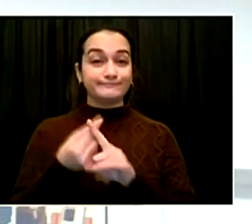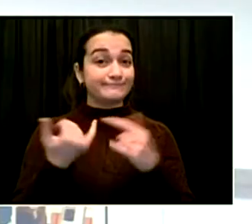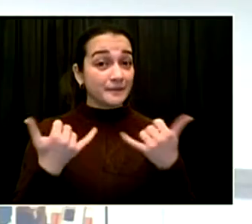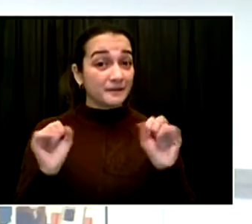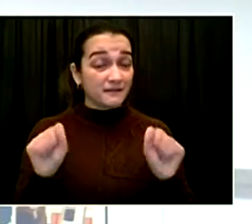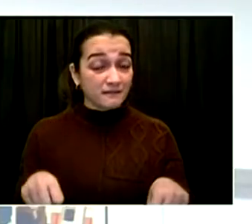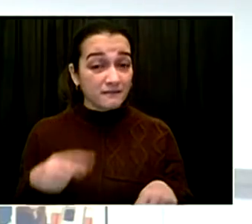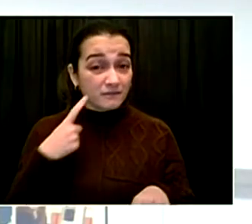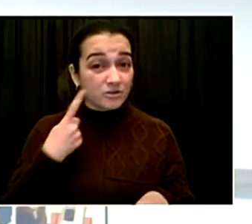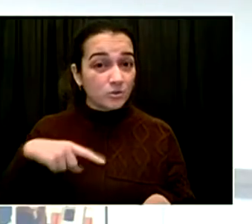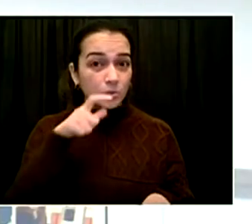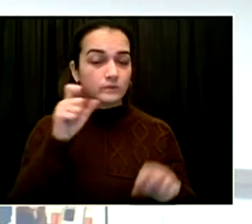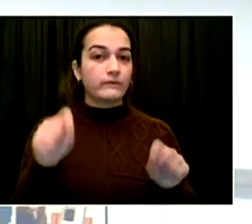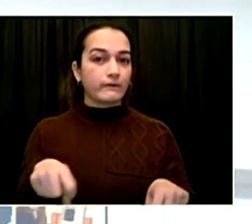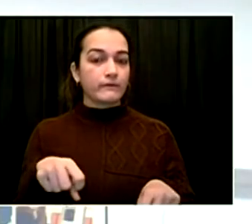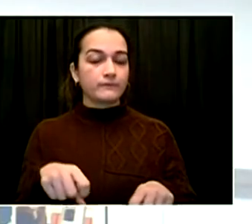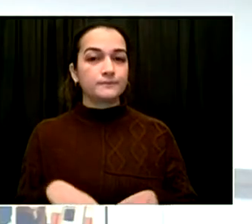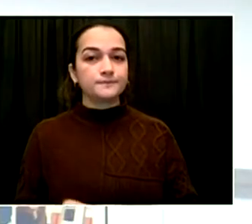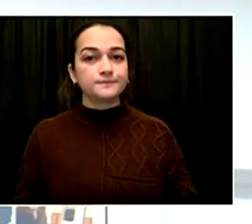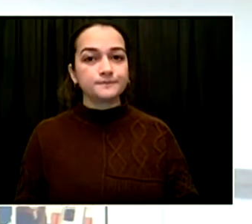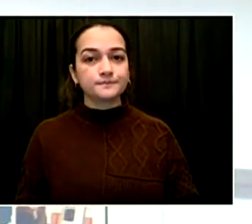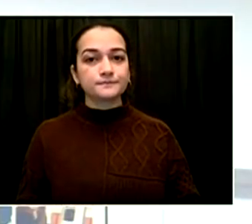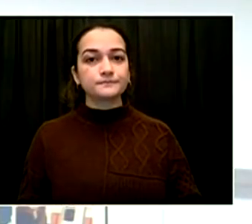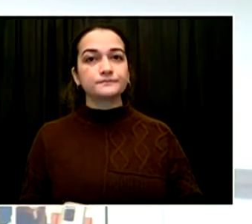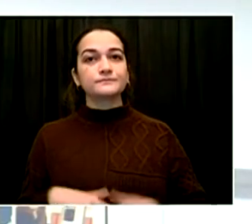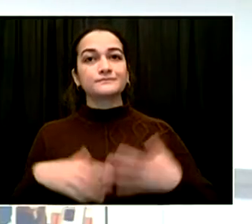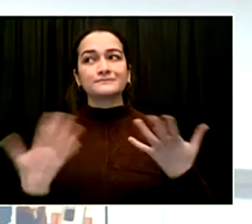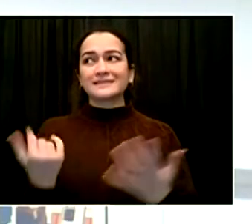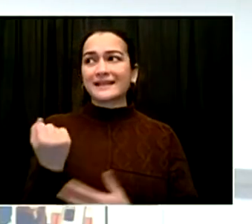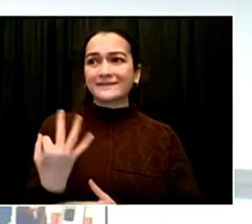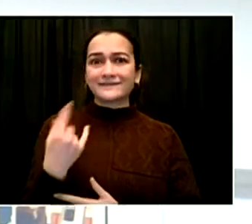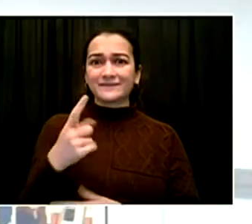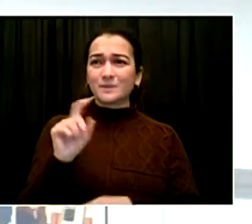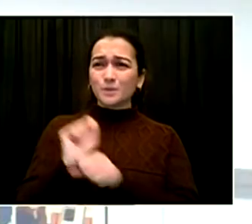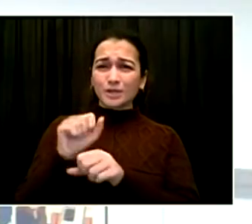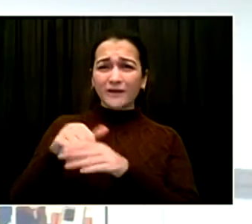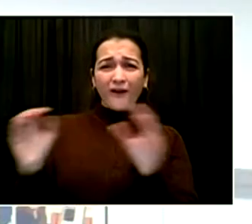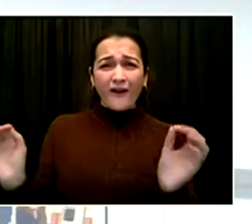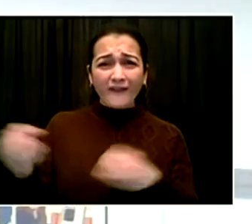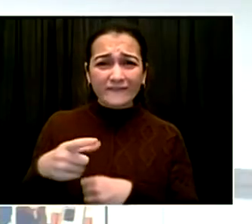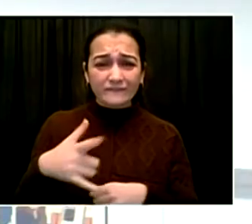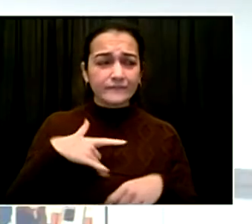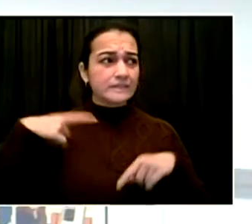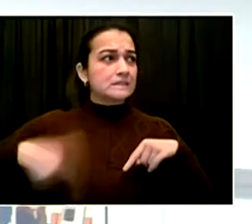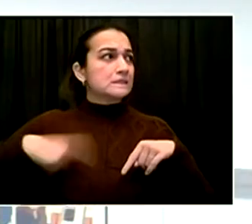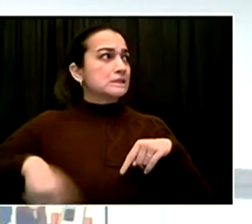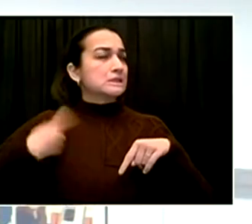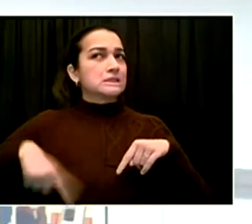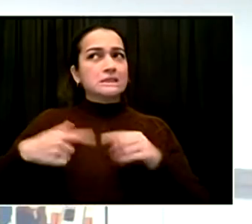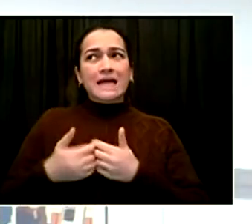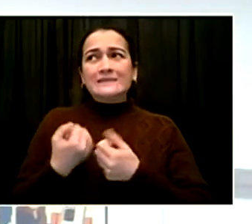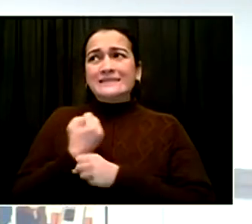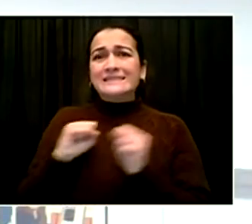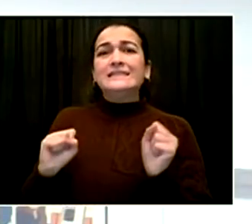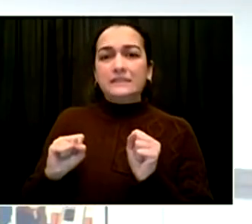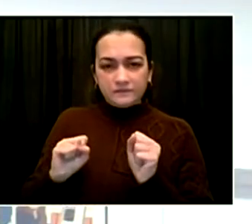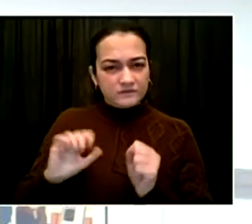SO IN ADDITION TO THE HIGH LEVELS OF VACCINATION AND BOOSTER ACCESS THAT HE MENTIONED, HERE ARE THE OTHER